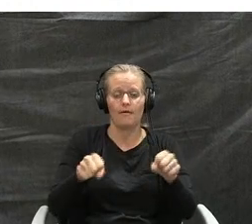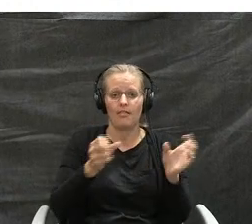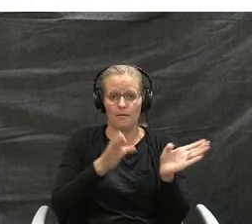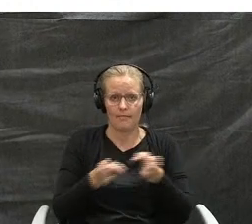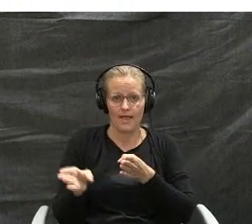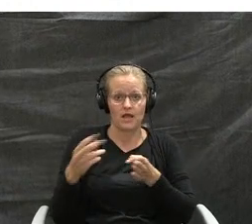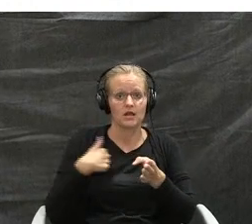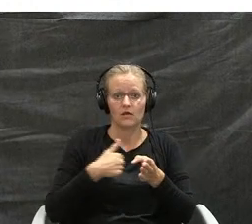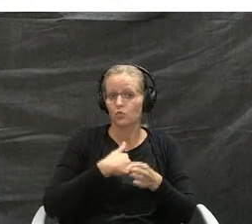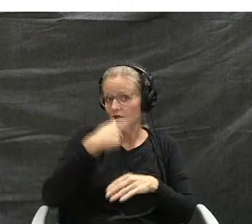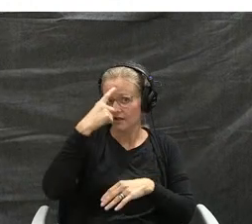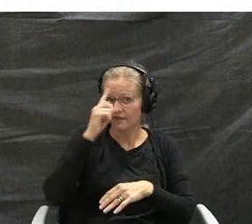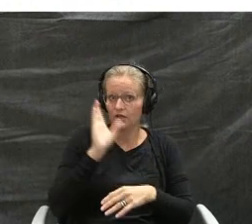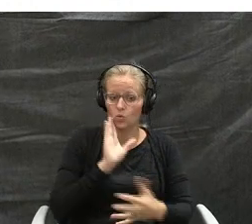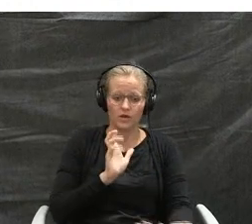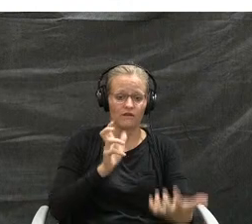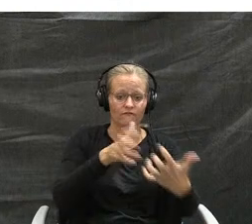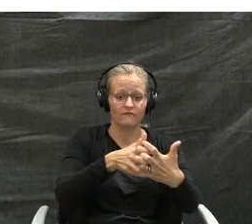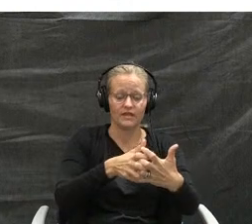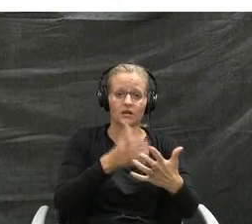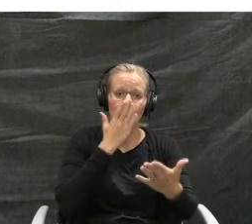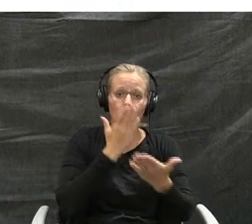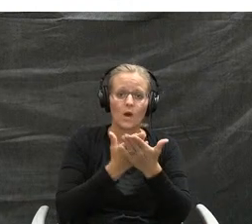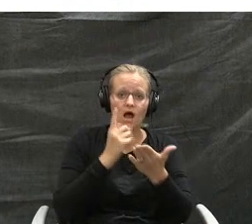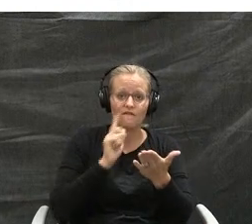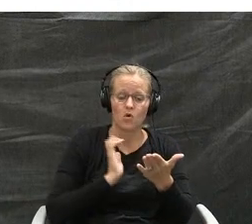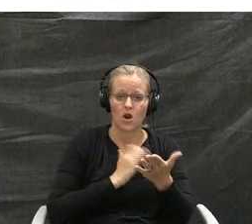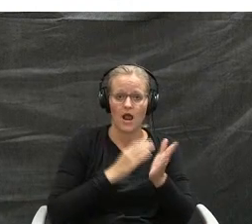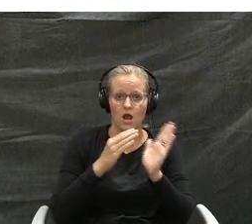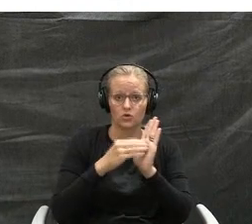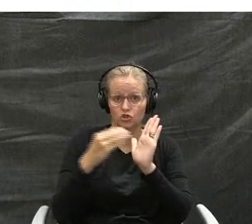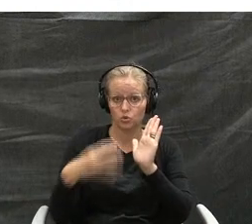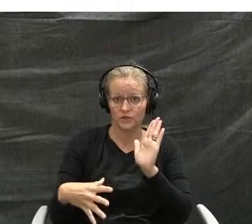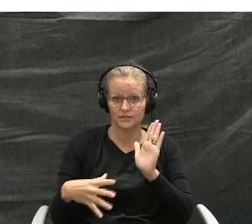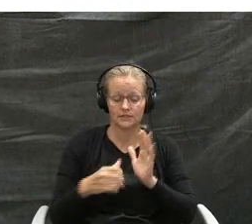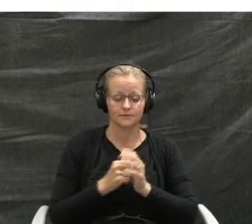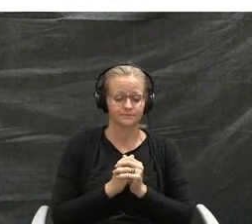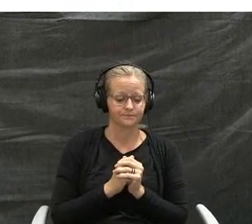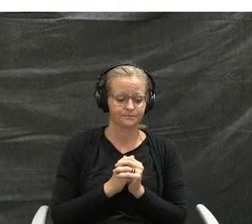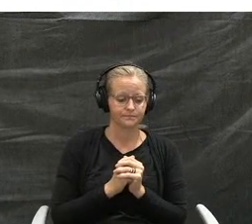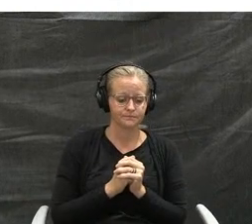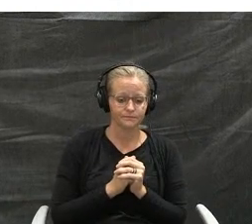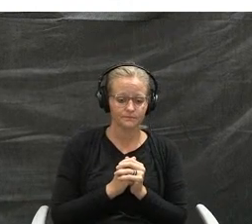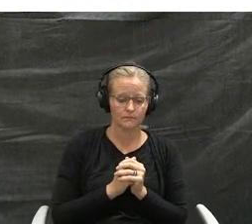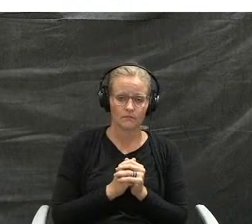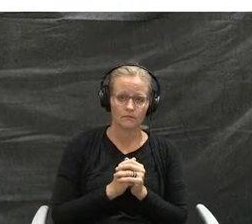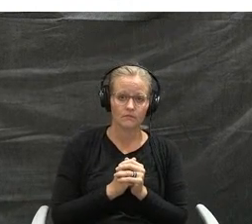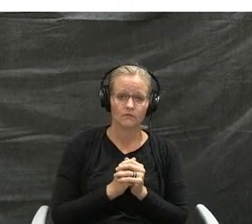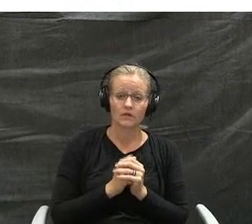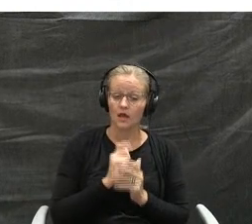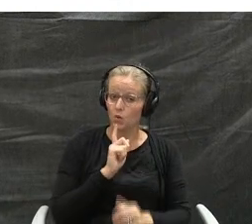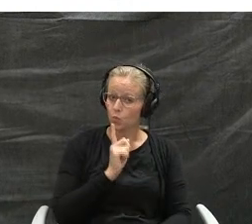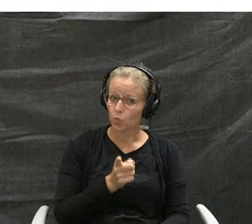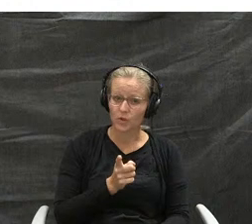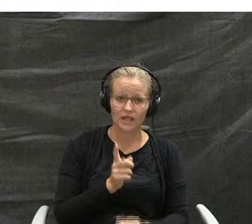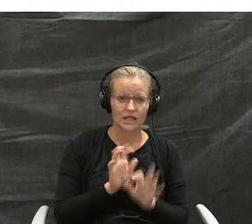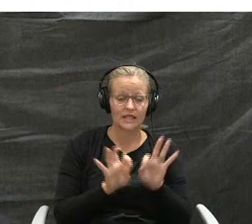our students. So I would say first of all it's important for us to conclude that we need to open our schools